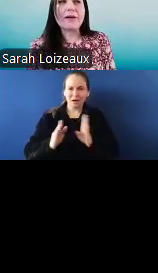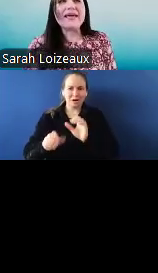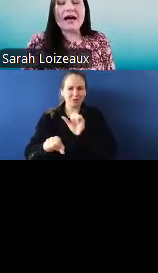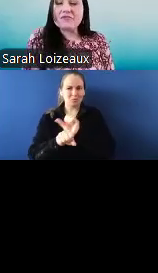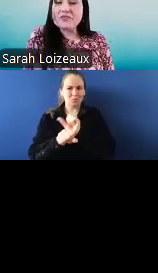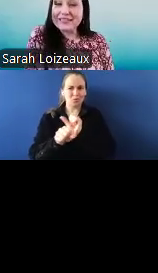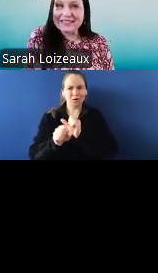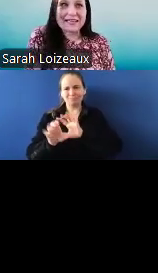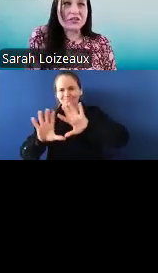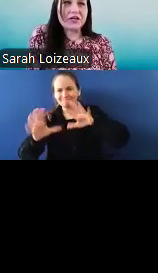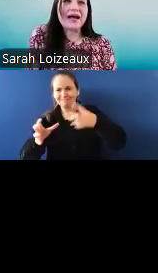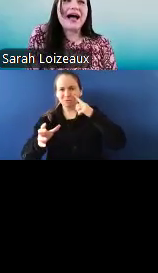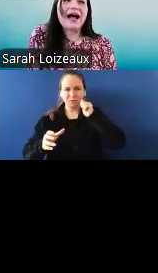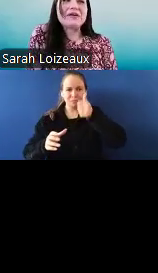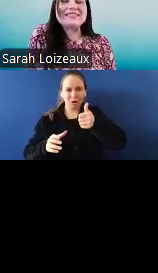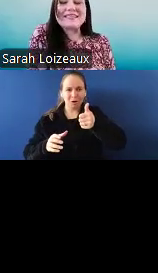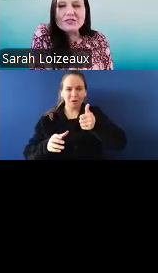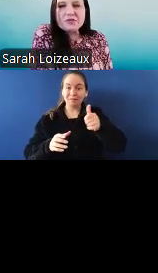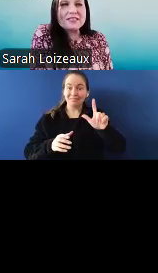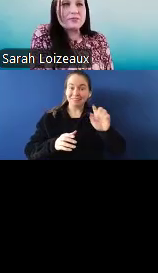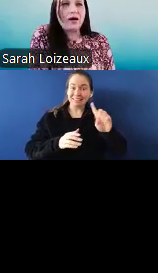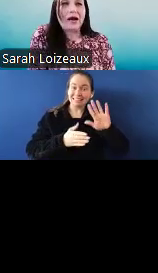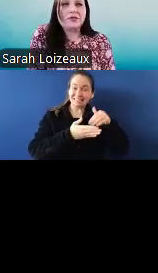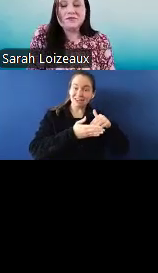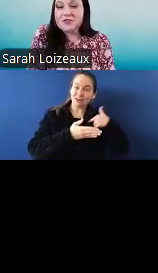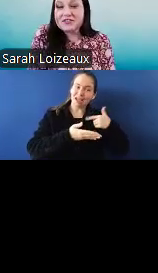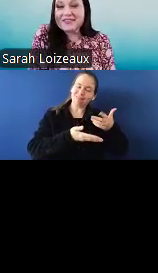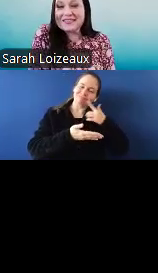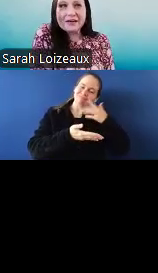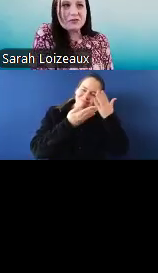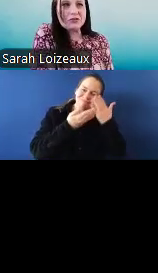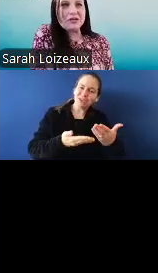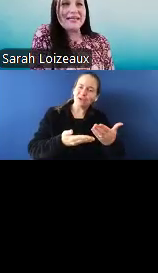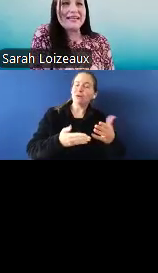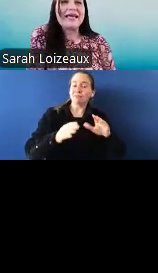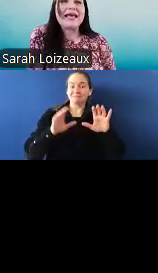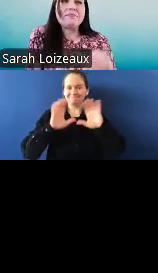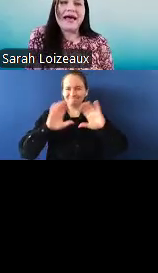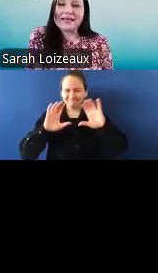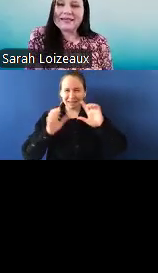On behalf of the LEAD Center, I'm excited to explore how universal design for learning embedded